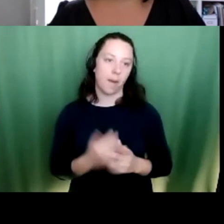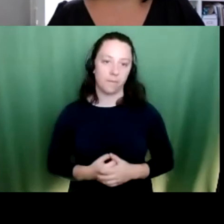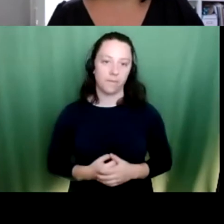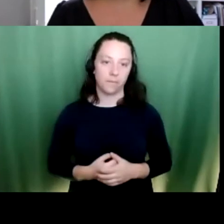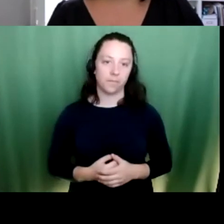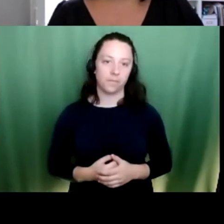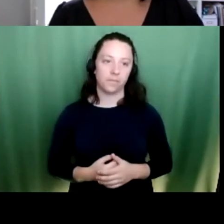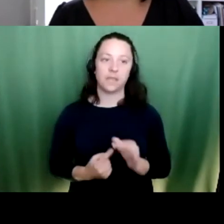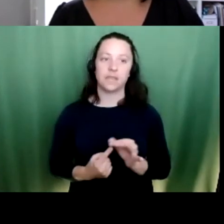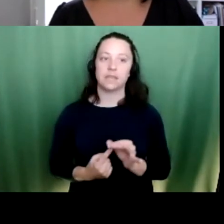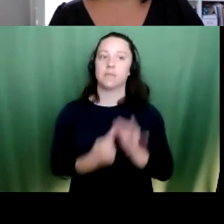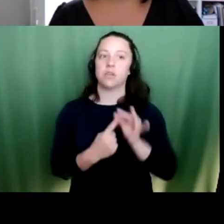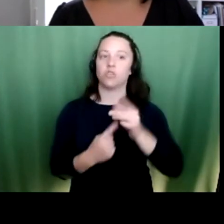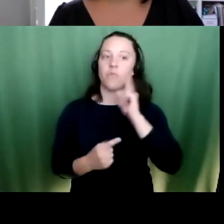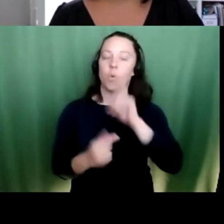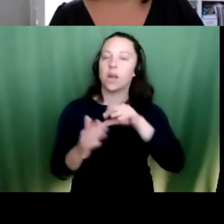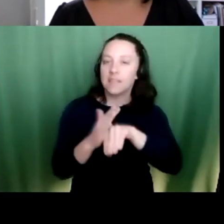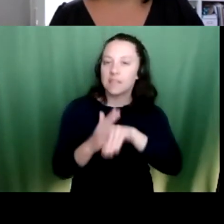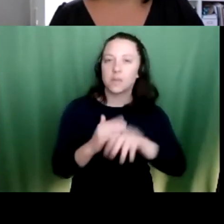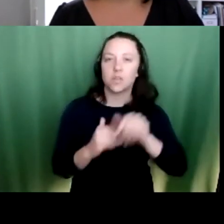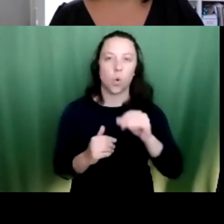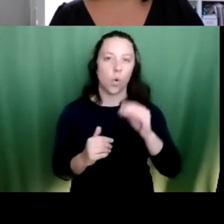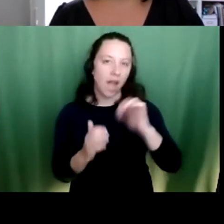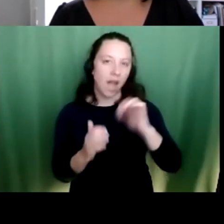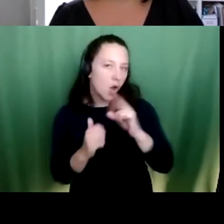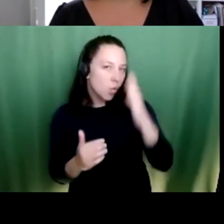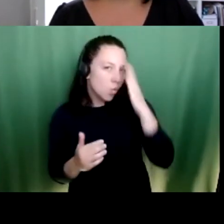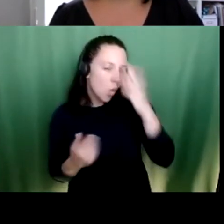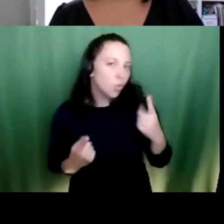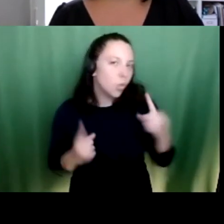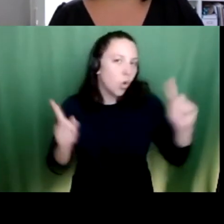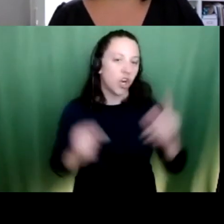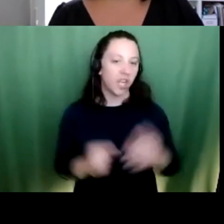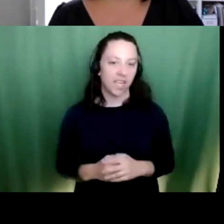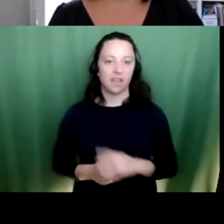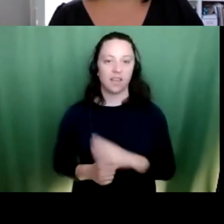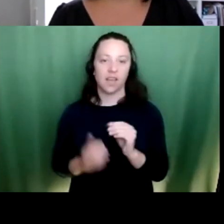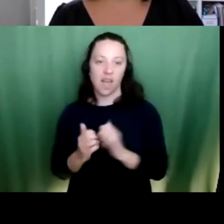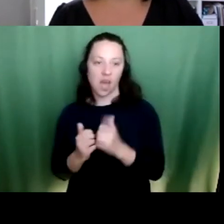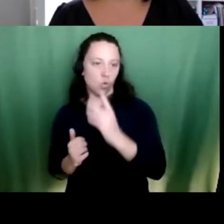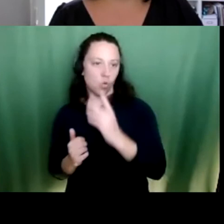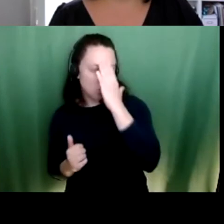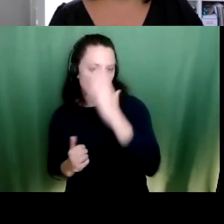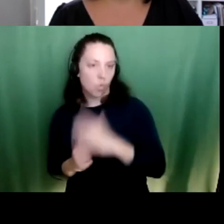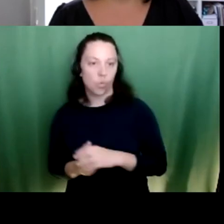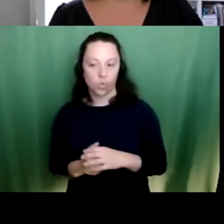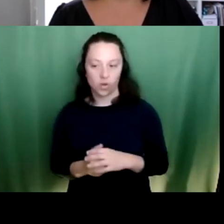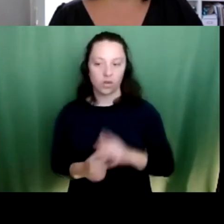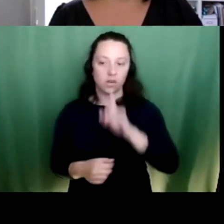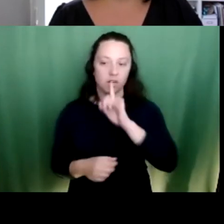accessibility? How do you know it's working? How do you know that it’s creating greater access with